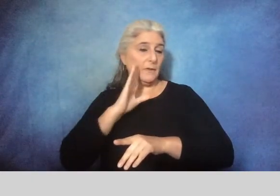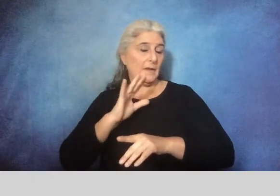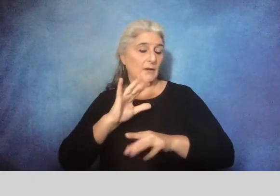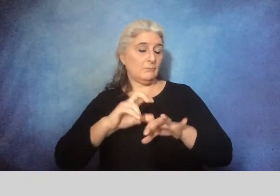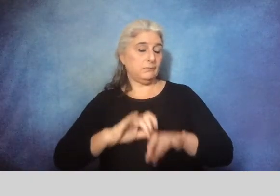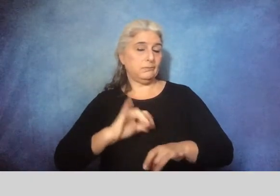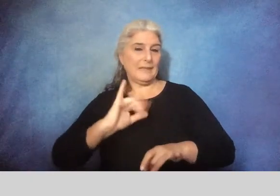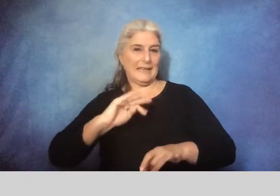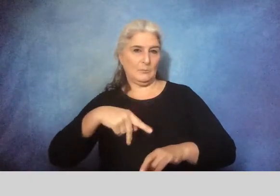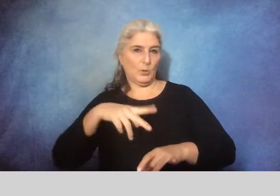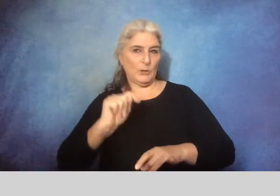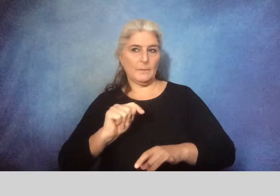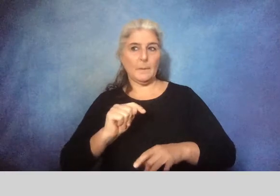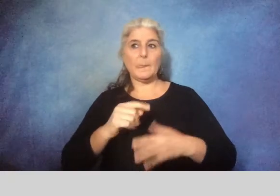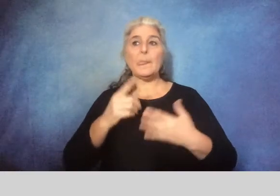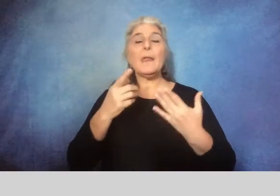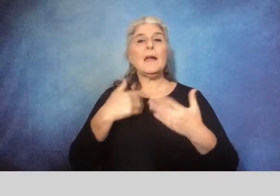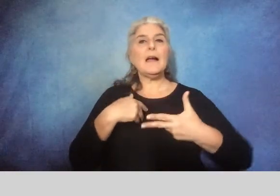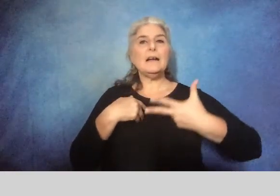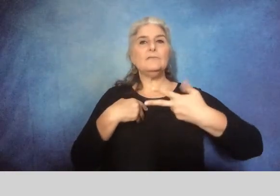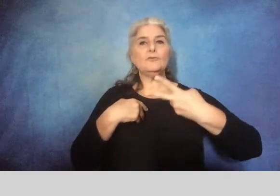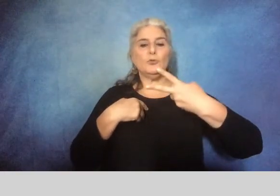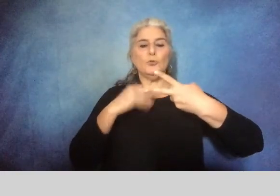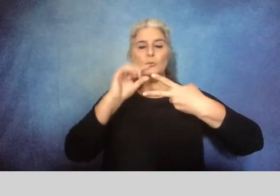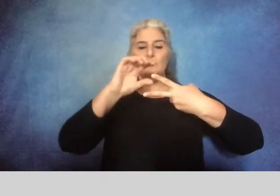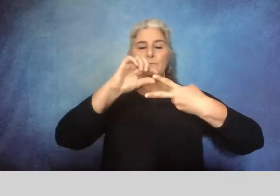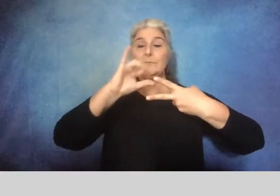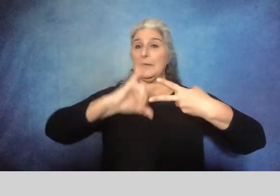Here are two outputs for the same program who